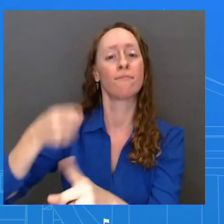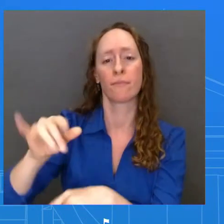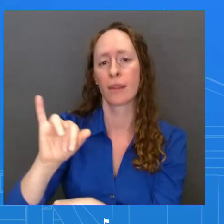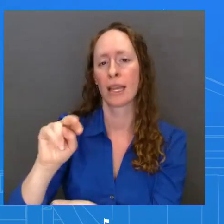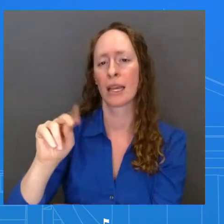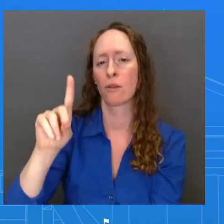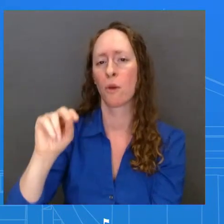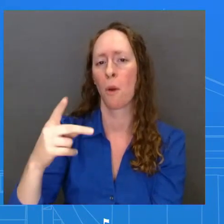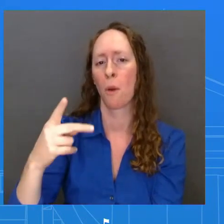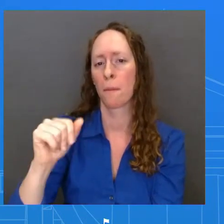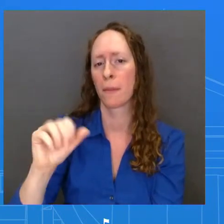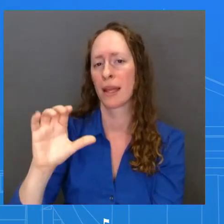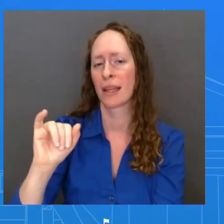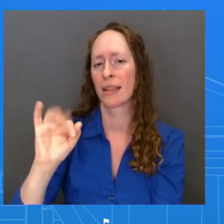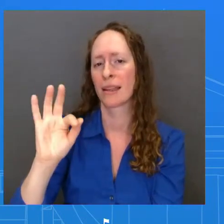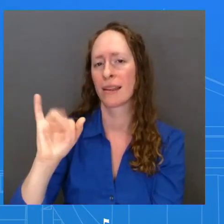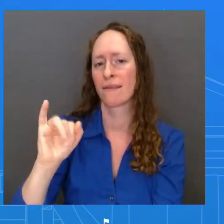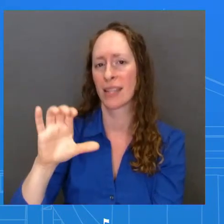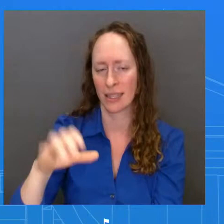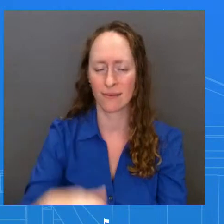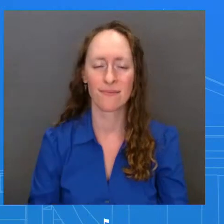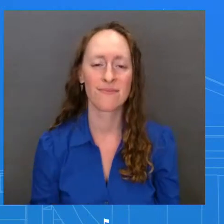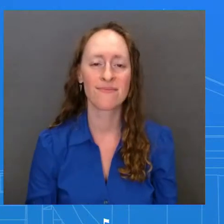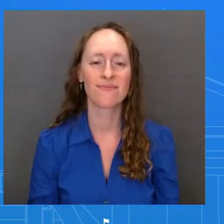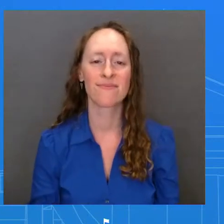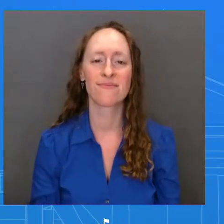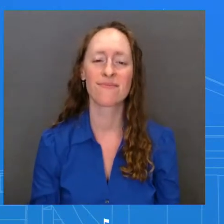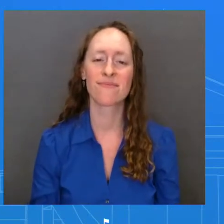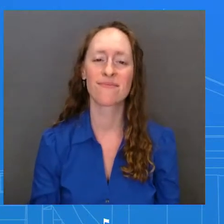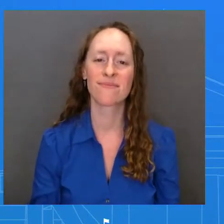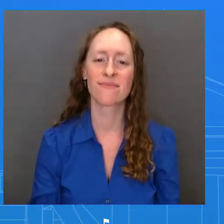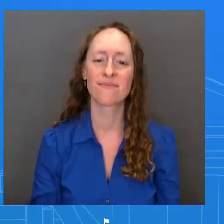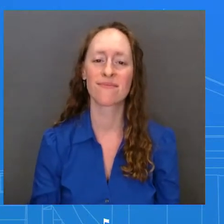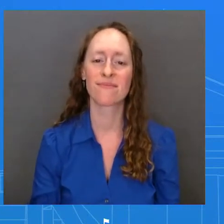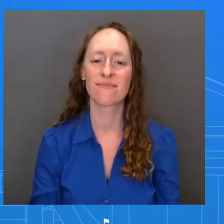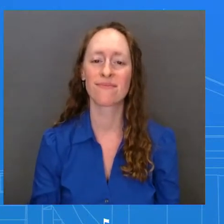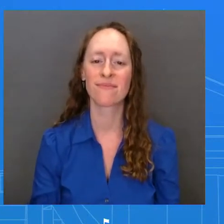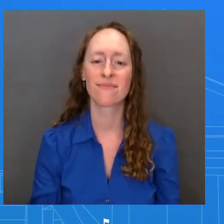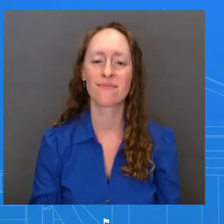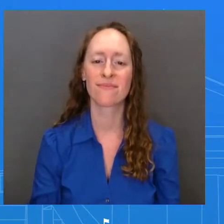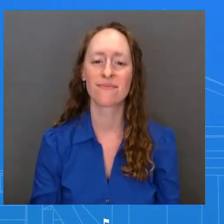for supply chain disruptions. Our three countries will announce new regional initiatives